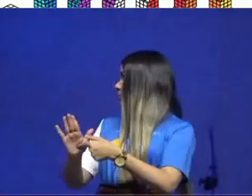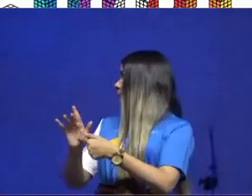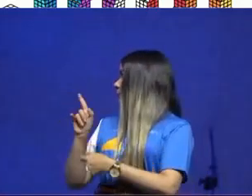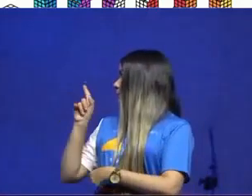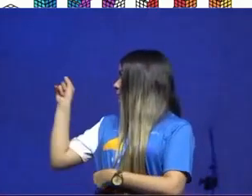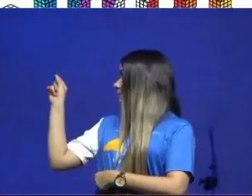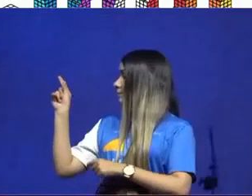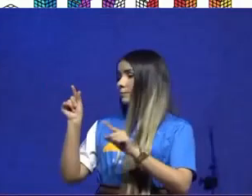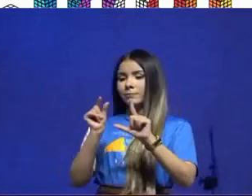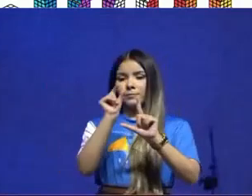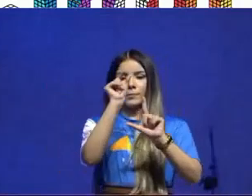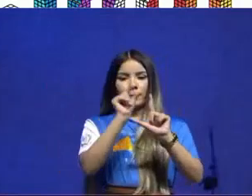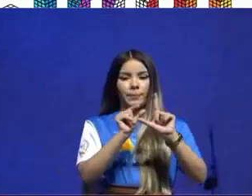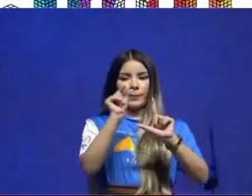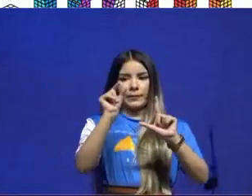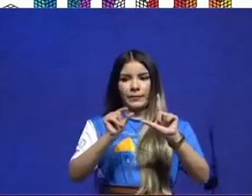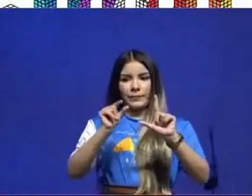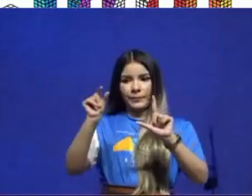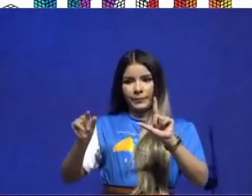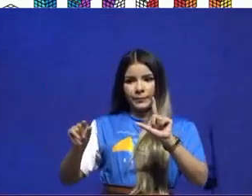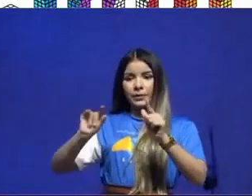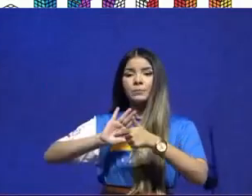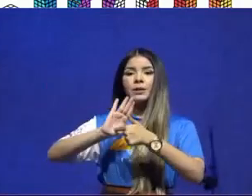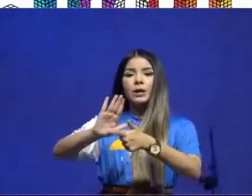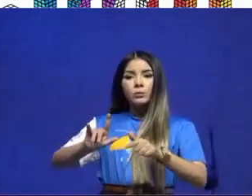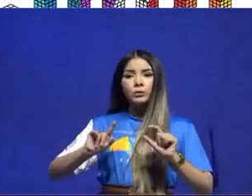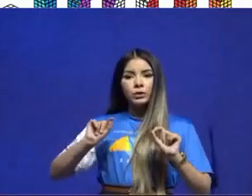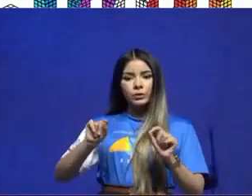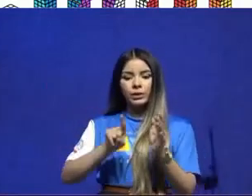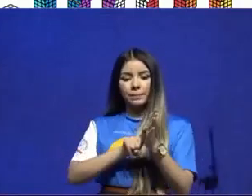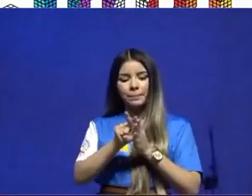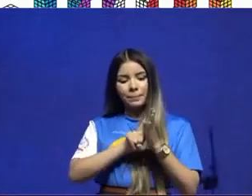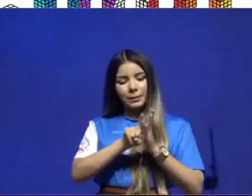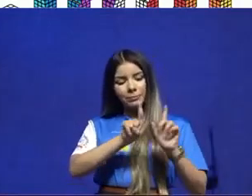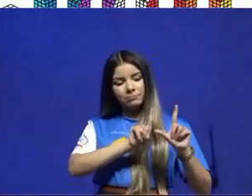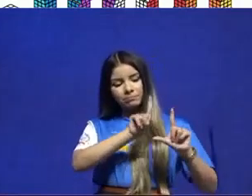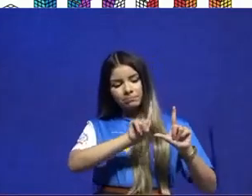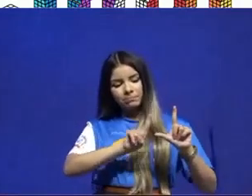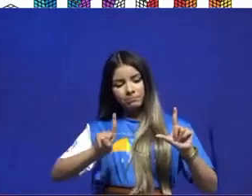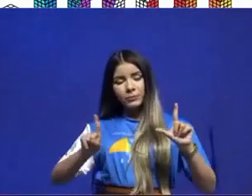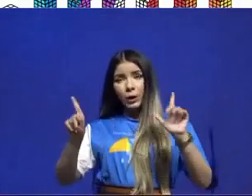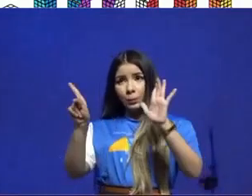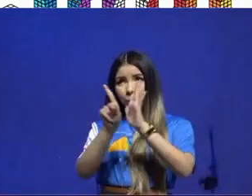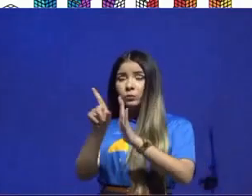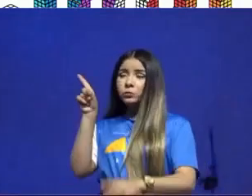from afar but just to show that these data that are from the United States are not Data from here they